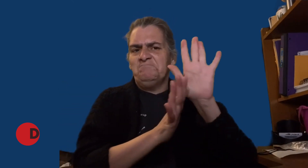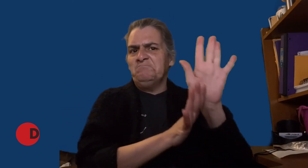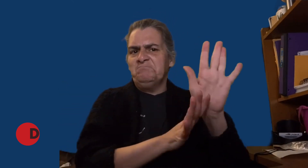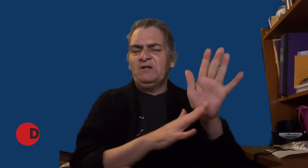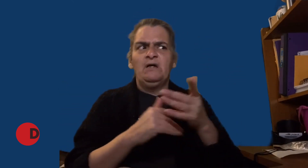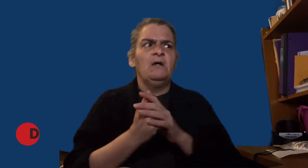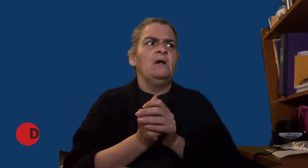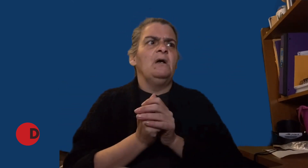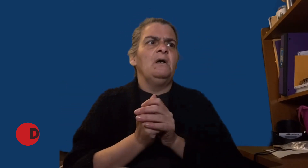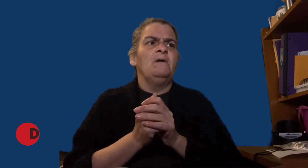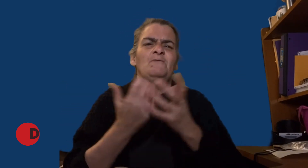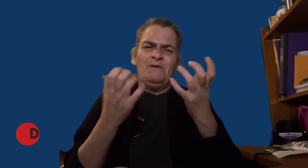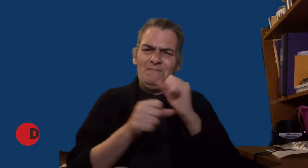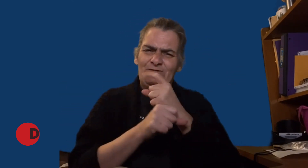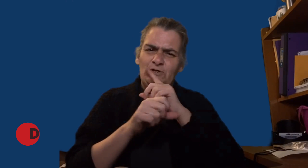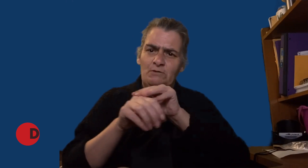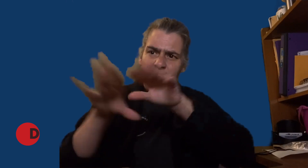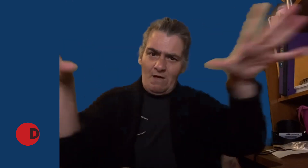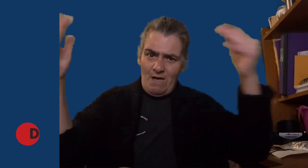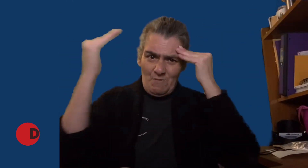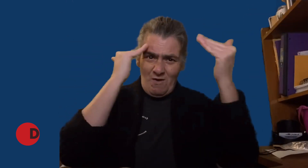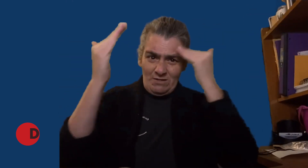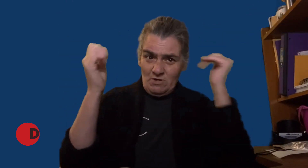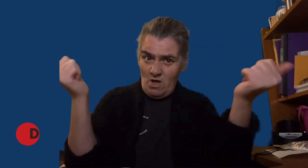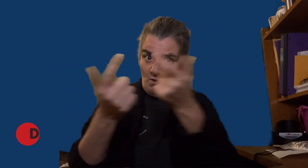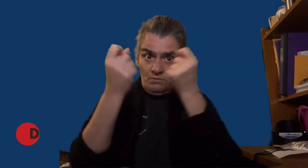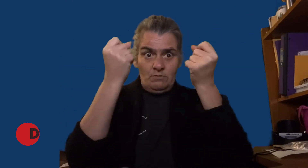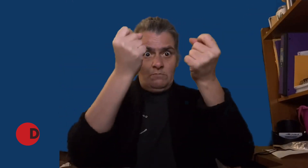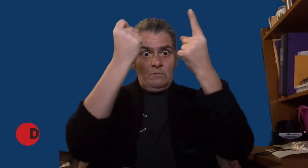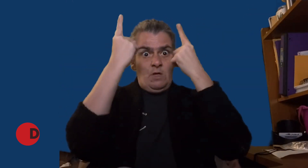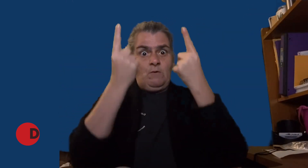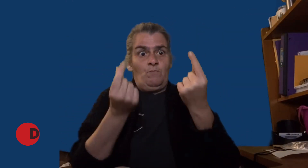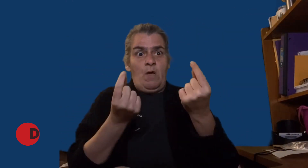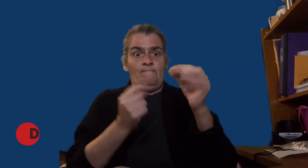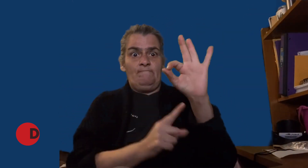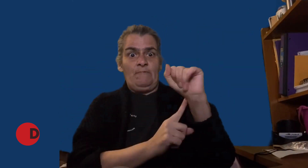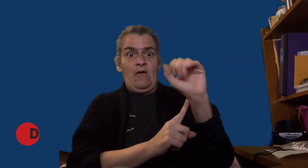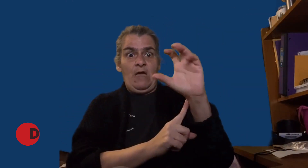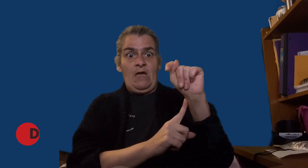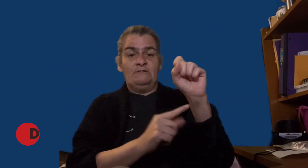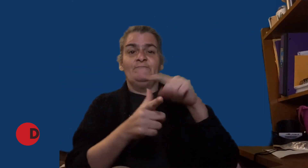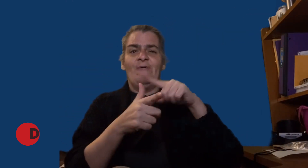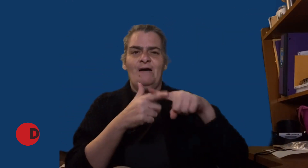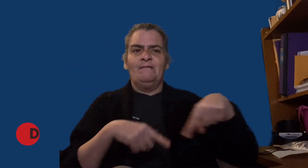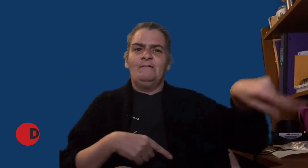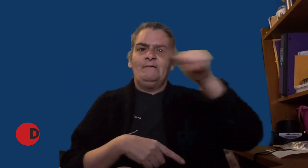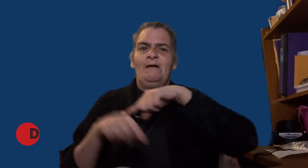awareness about facts so they can advocate such as sending